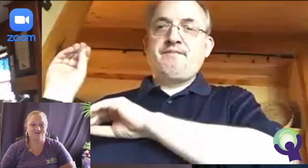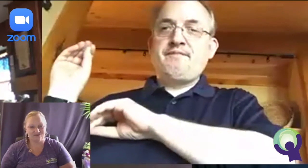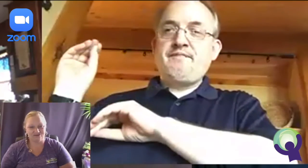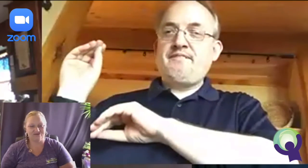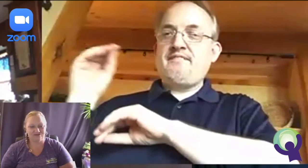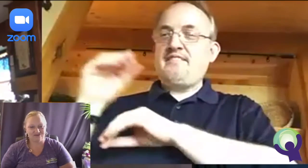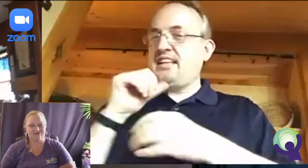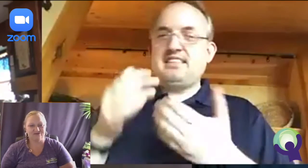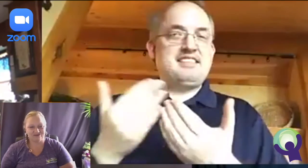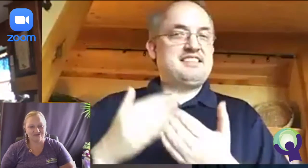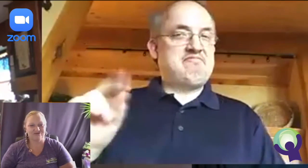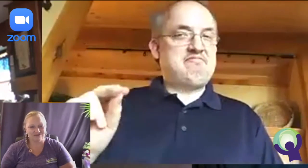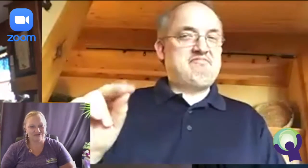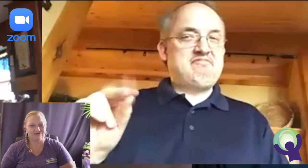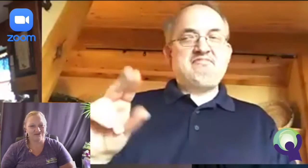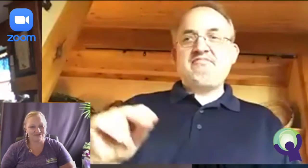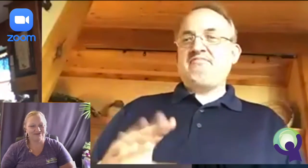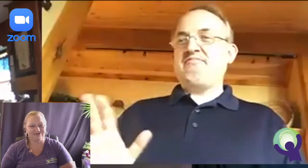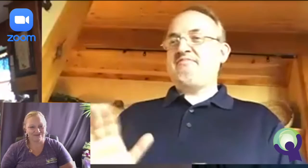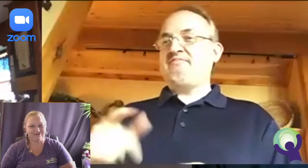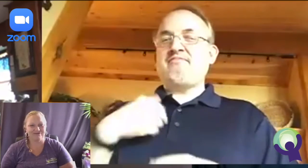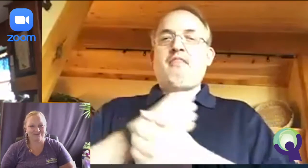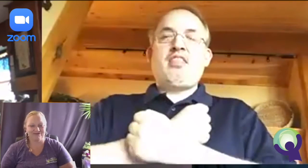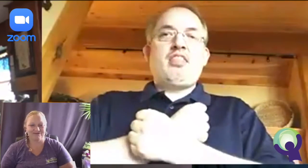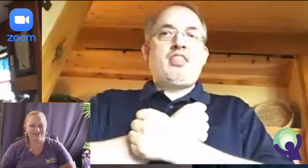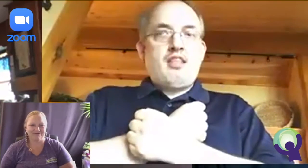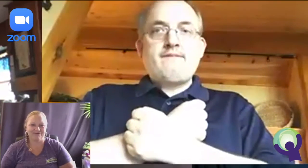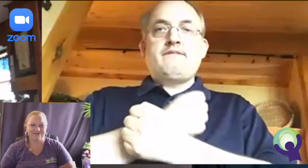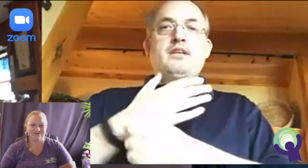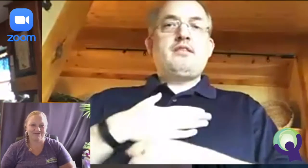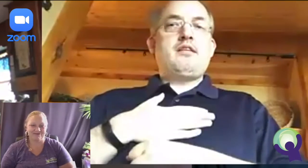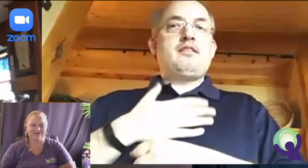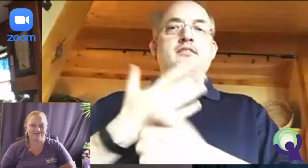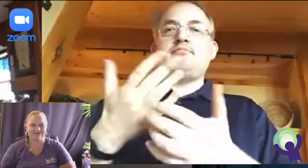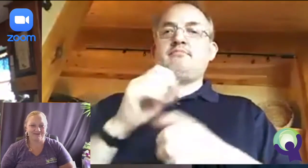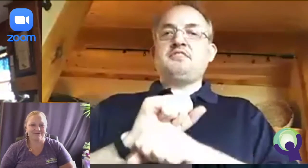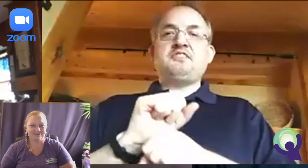It was so hard for me to leave it was not an easy decision. I loved it.